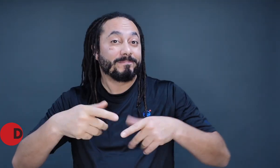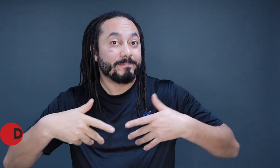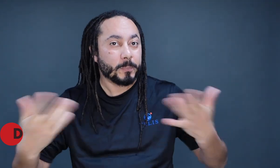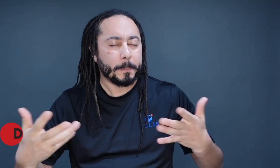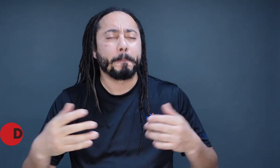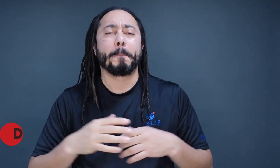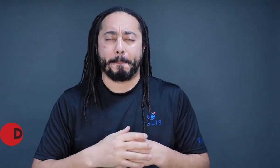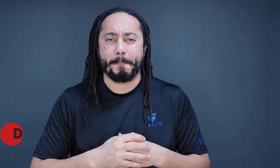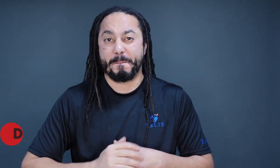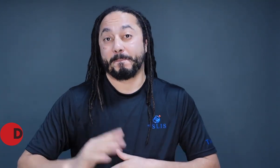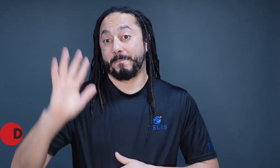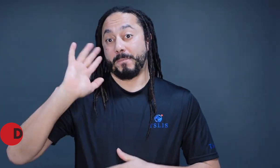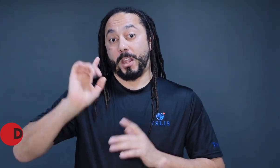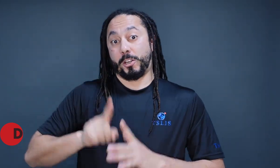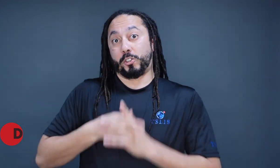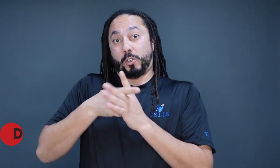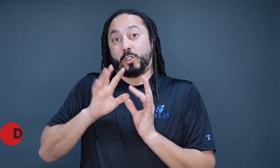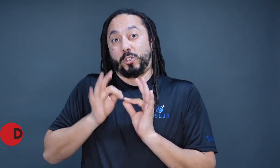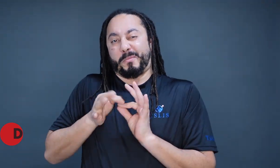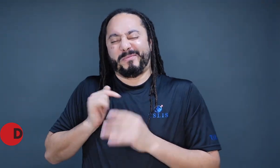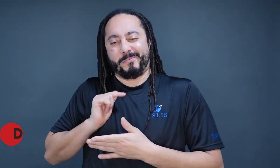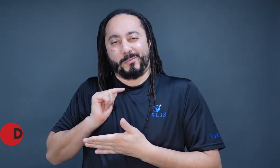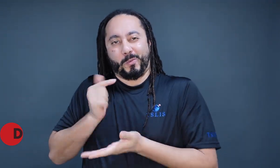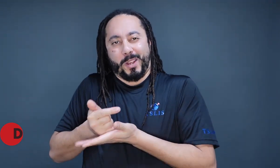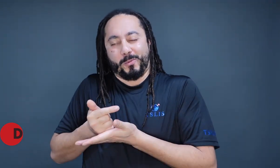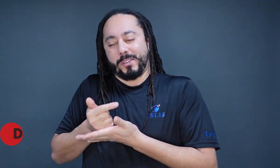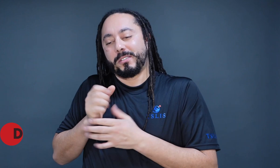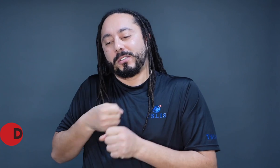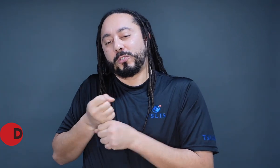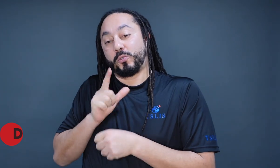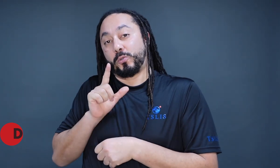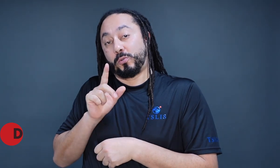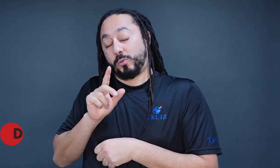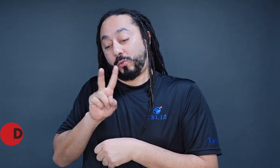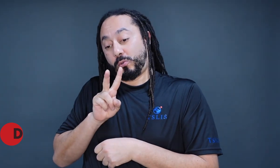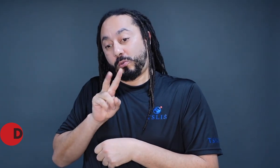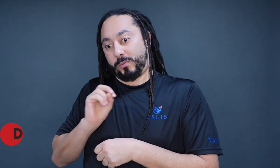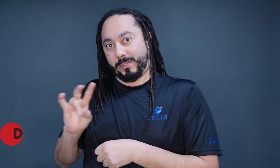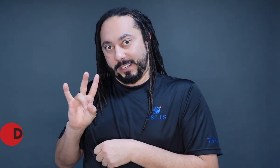new trends we’ve seen happen when I graduated in 2007 and